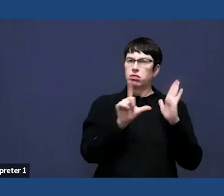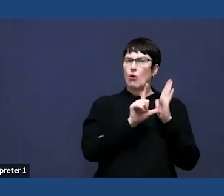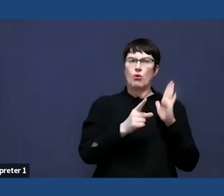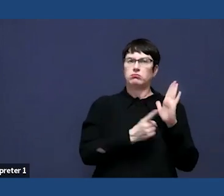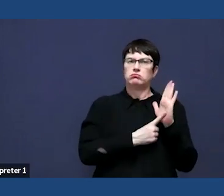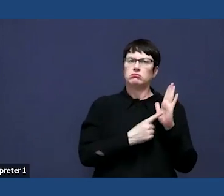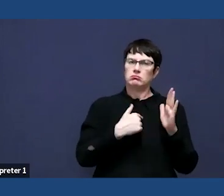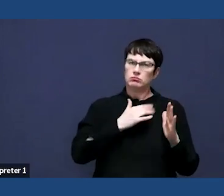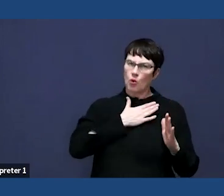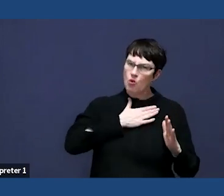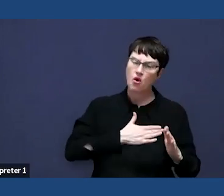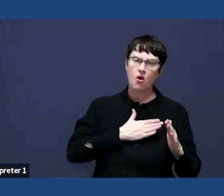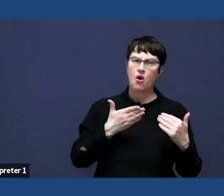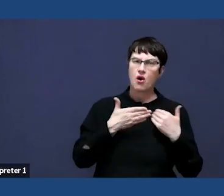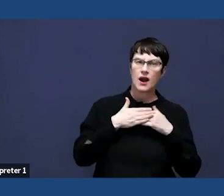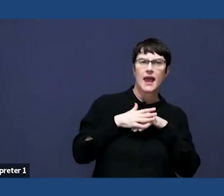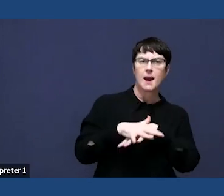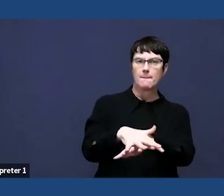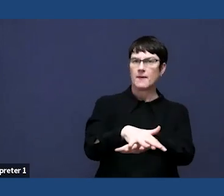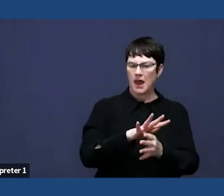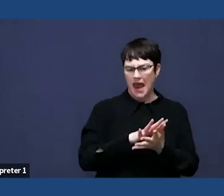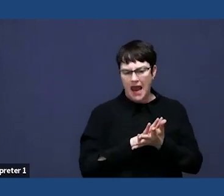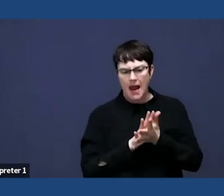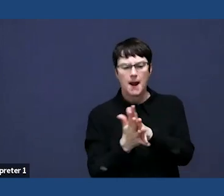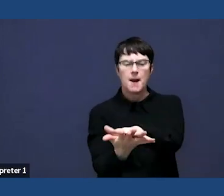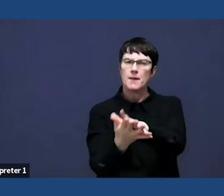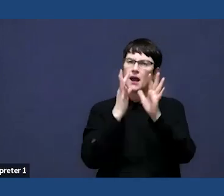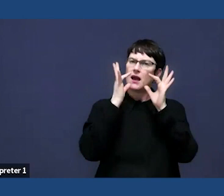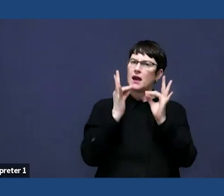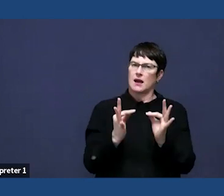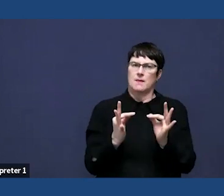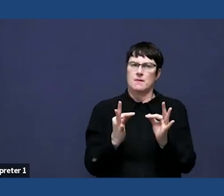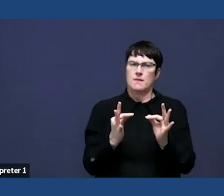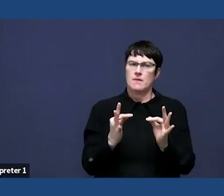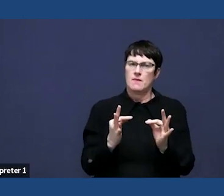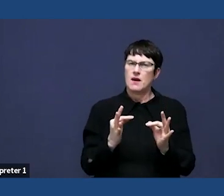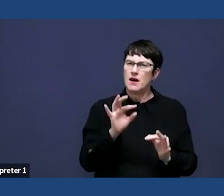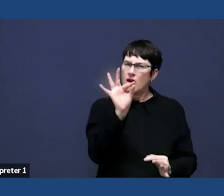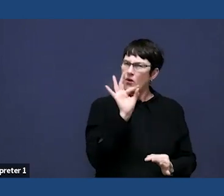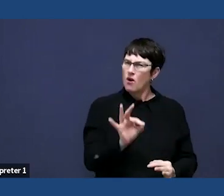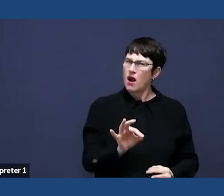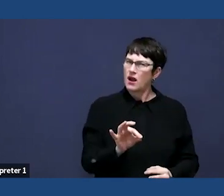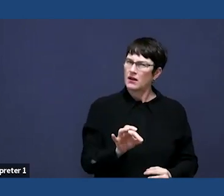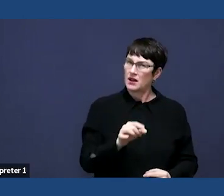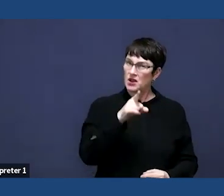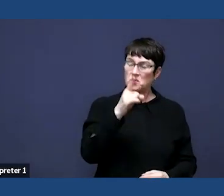To be able to choose up until the last breath of your life about what is your purpose and